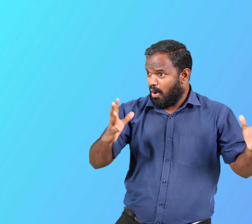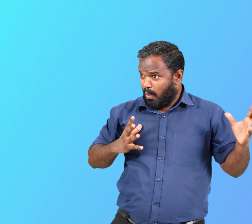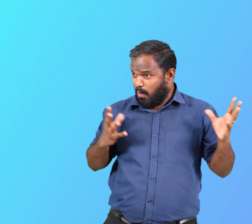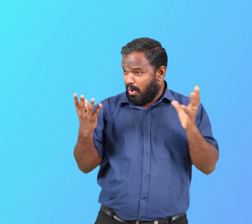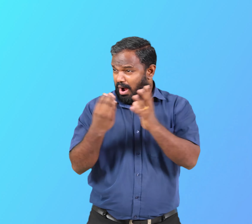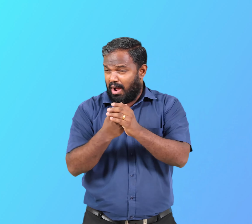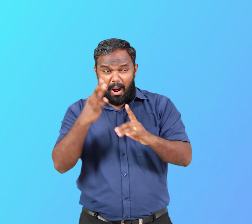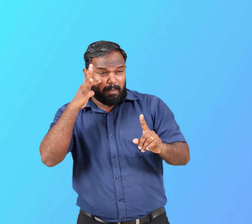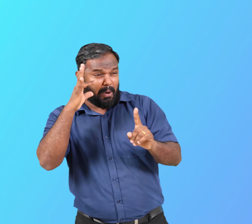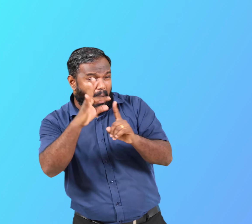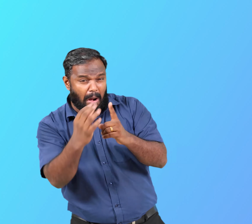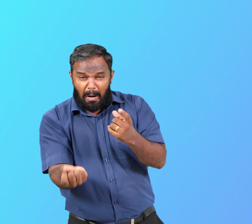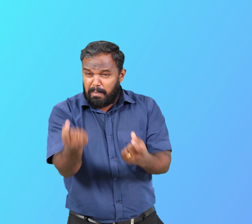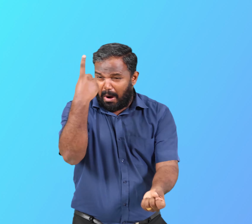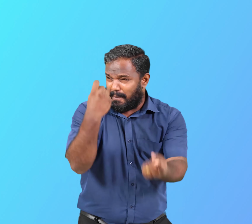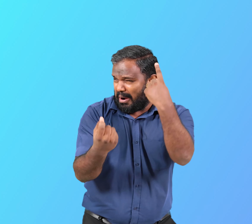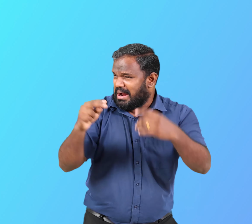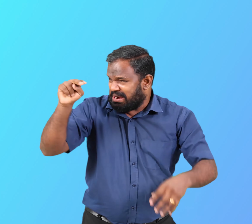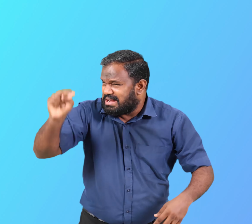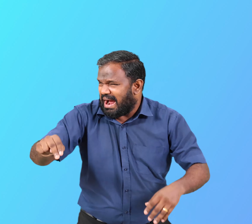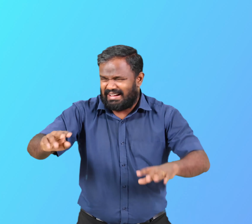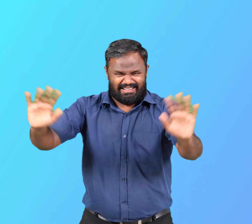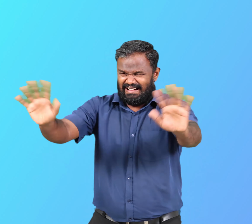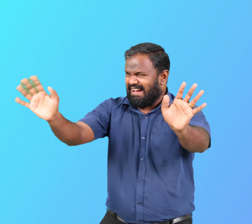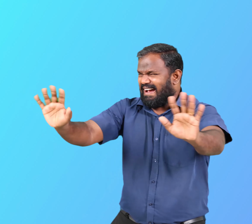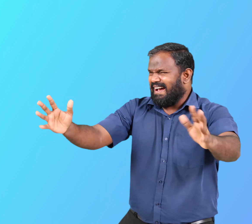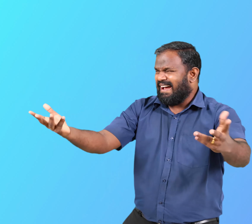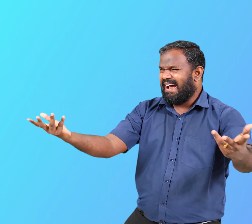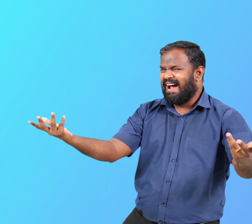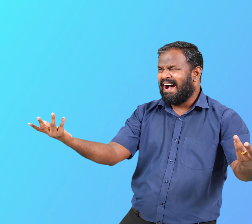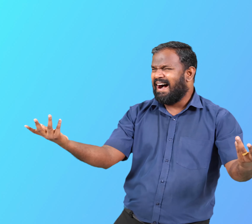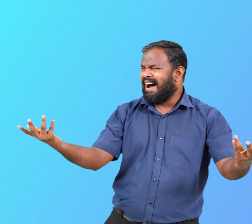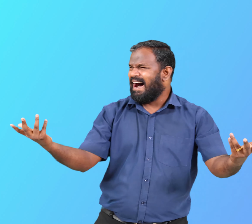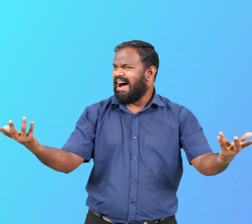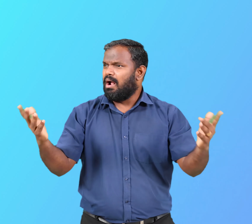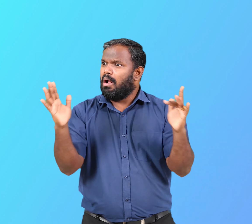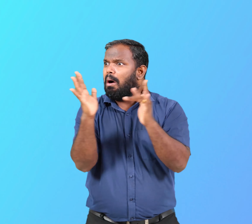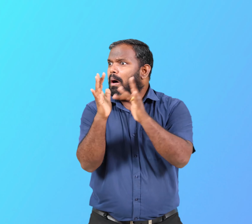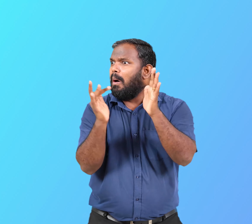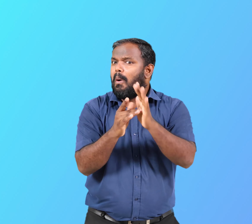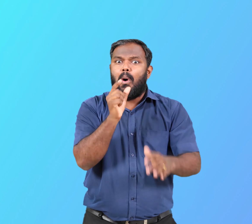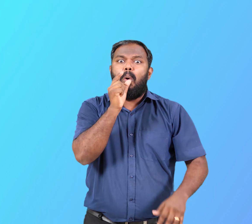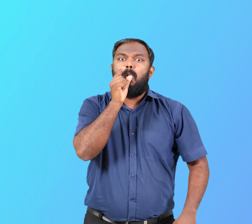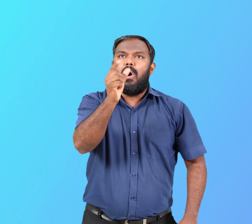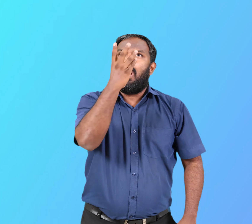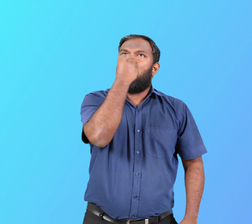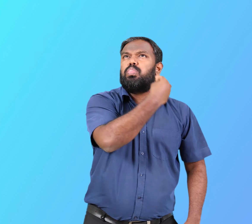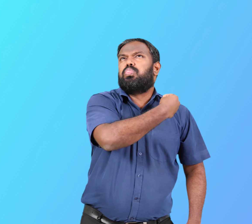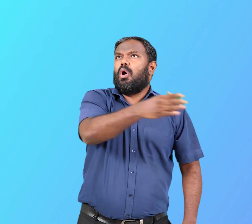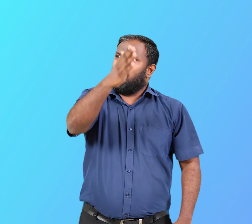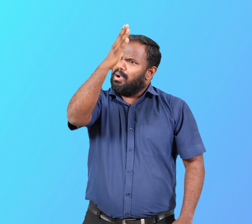We don’t need any more witnesses. You all heard his insulting words.